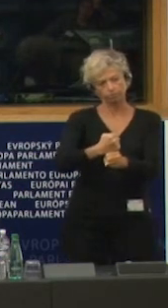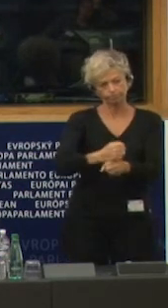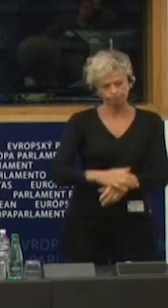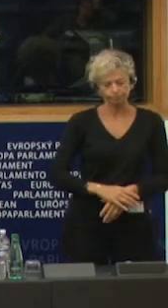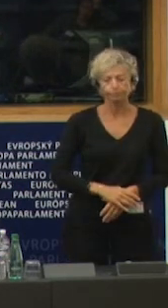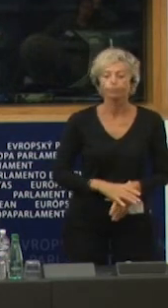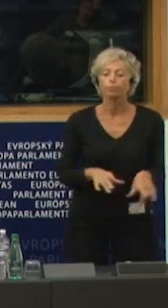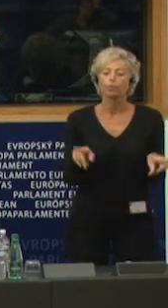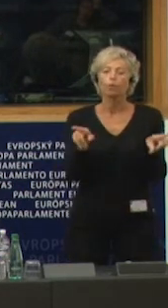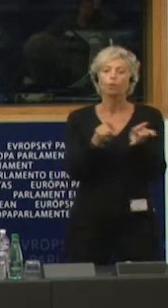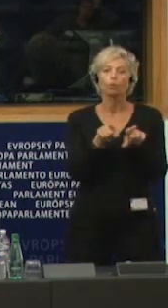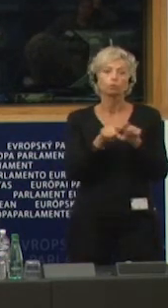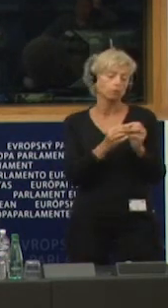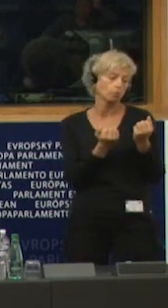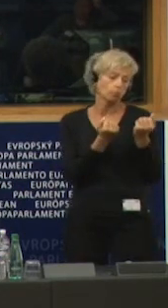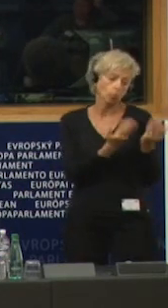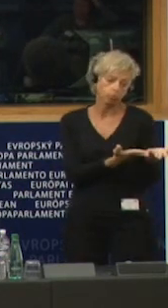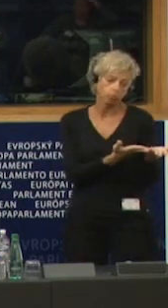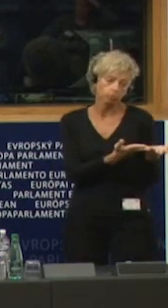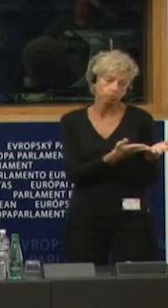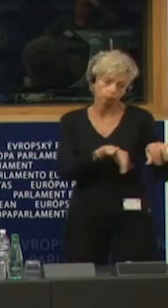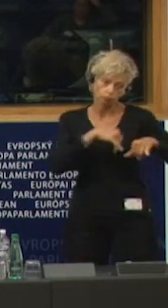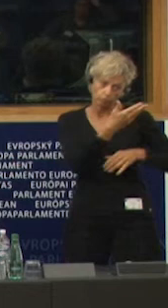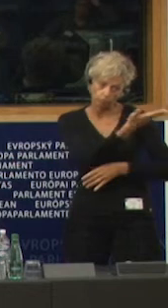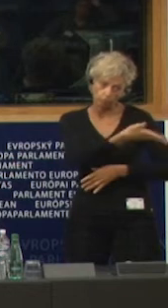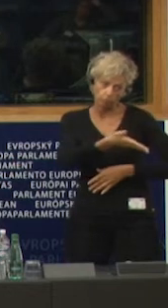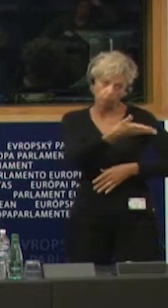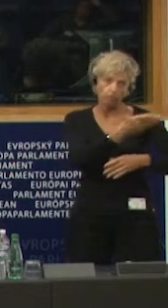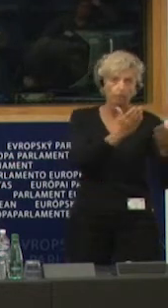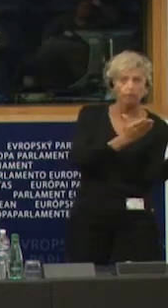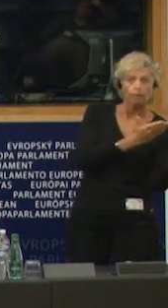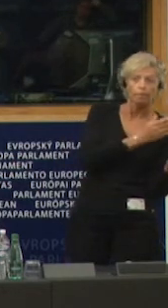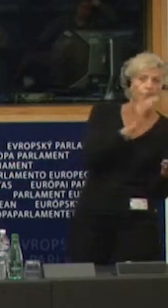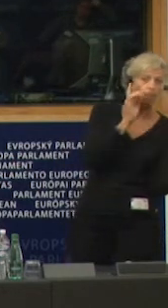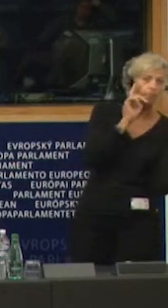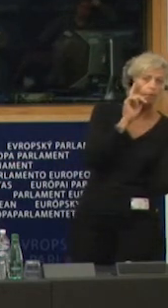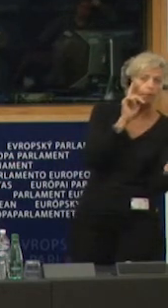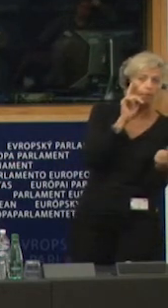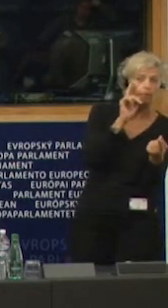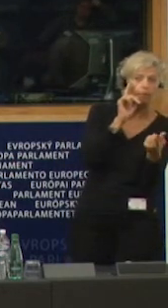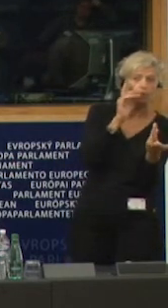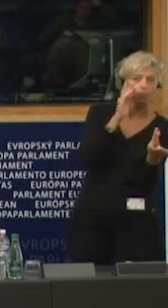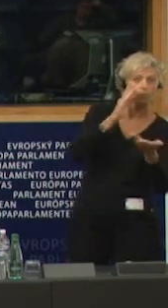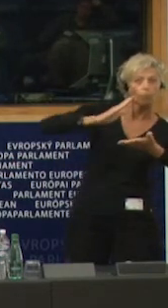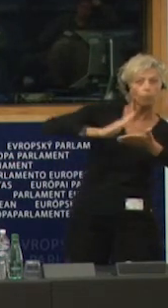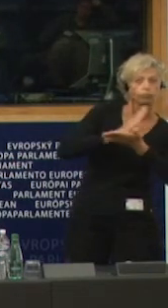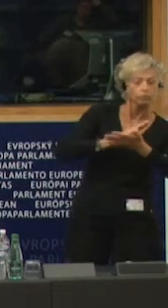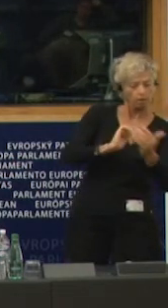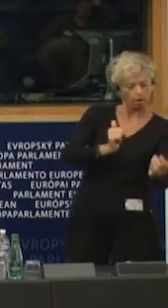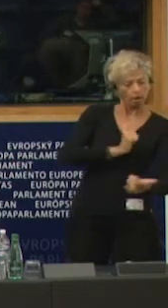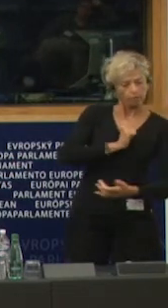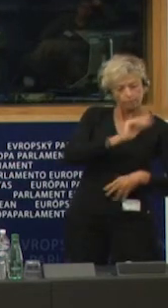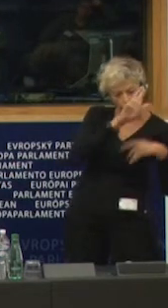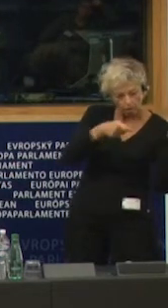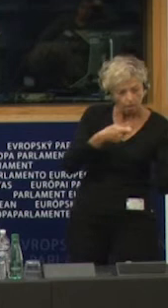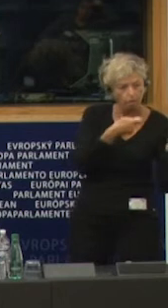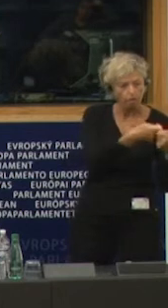Another important part of the youth coaching scheme is identifying those with helping needs.